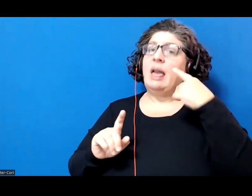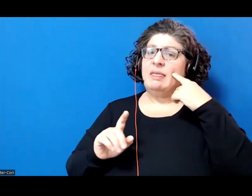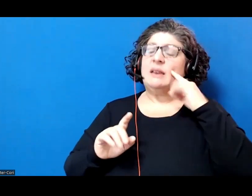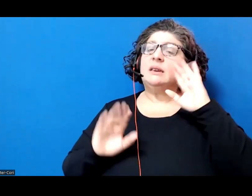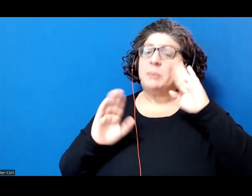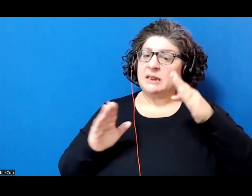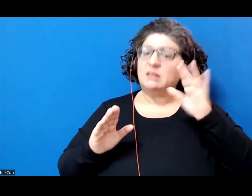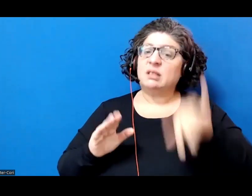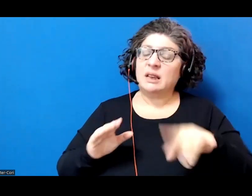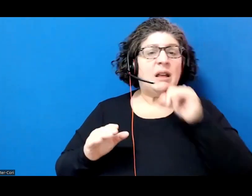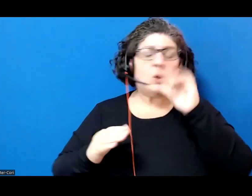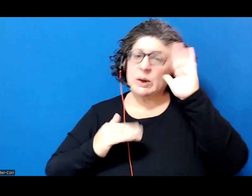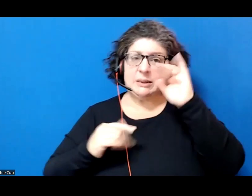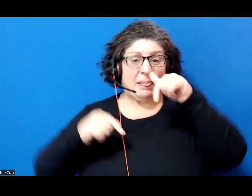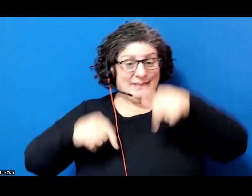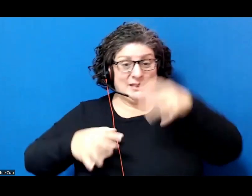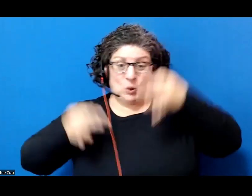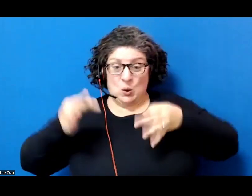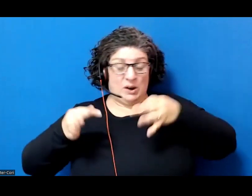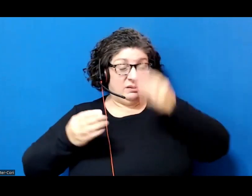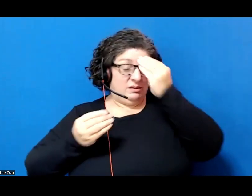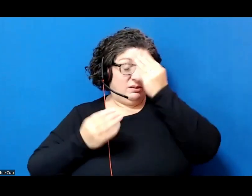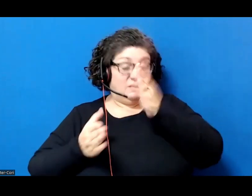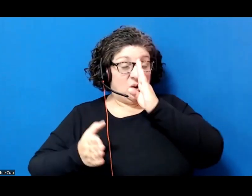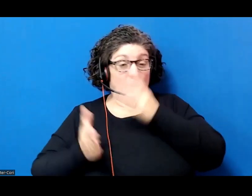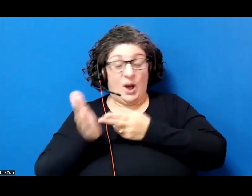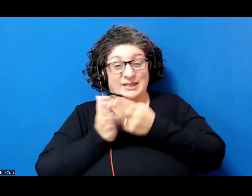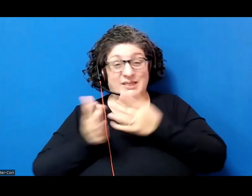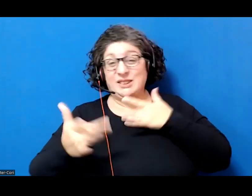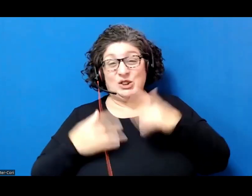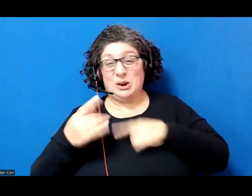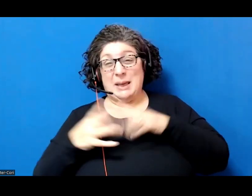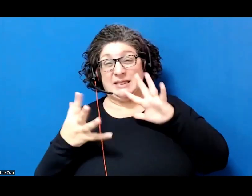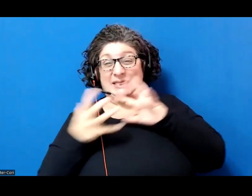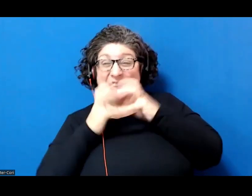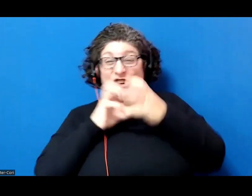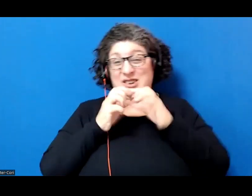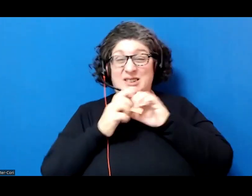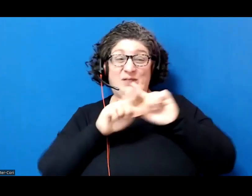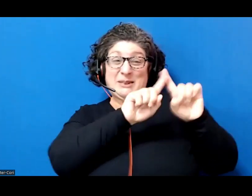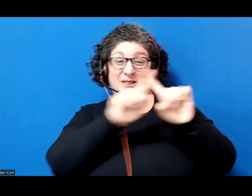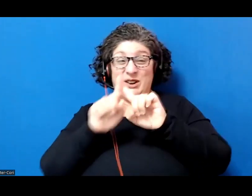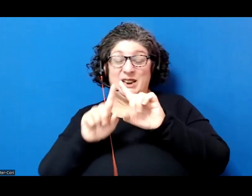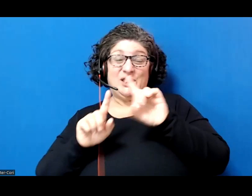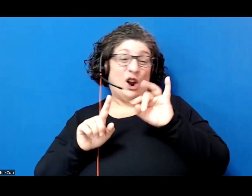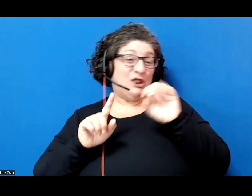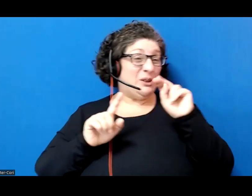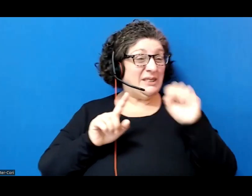I don't think this court is concerned about tensions about different doctrines and different yeas.